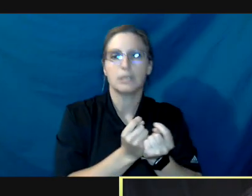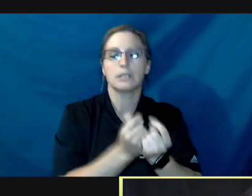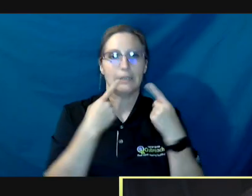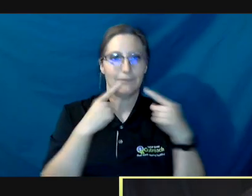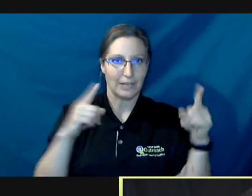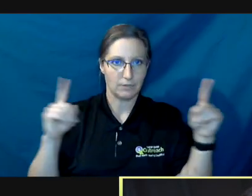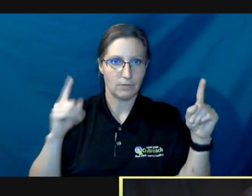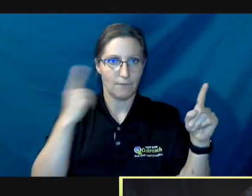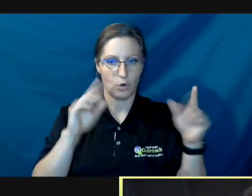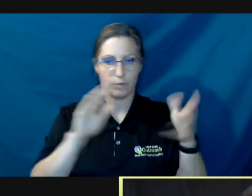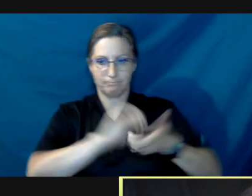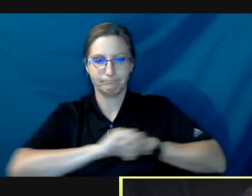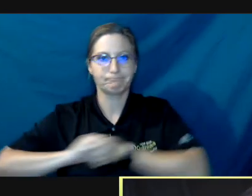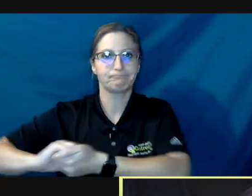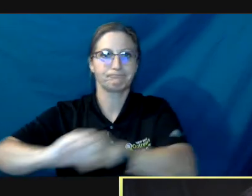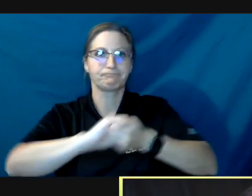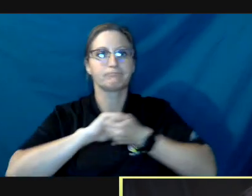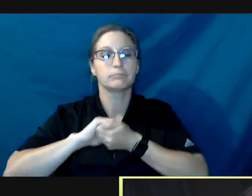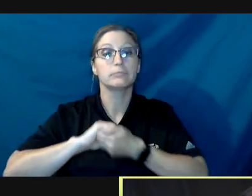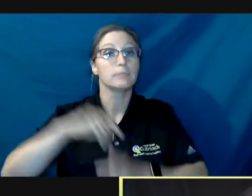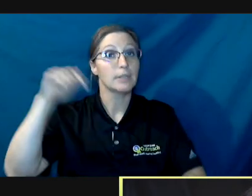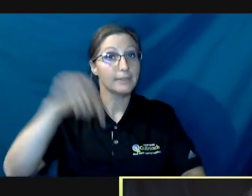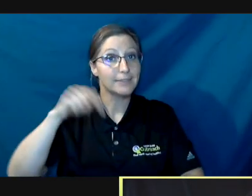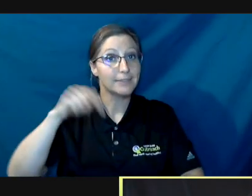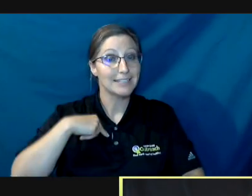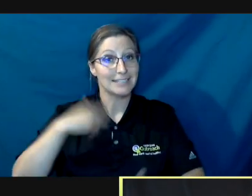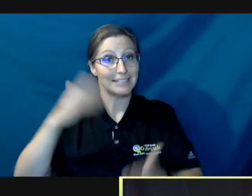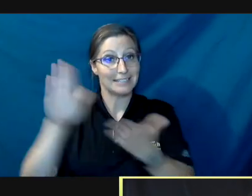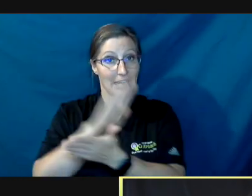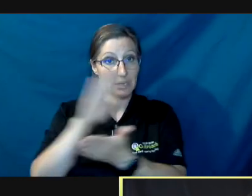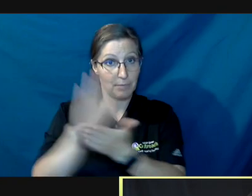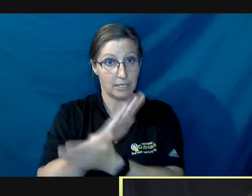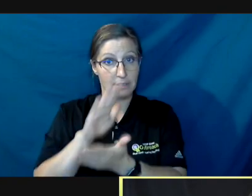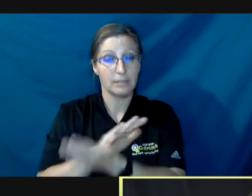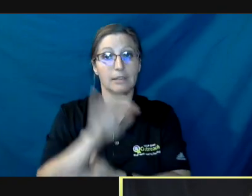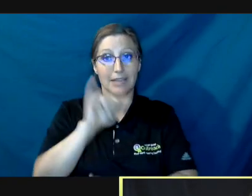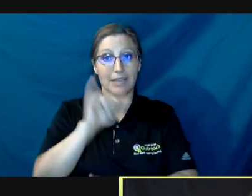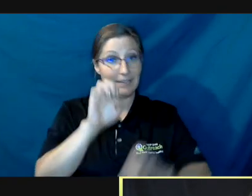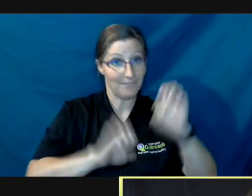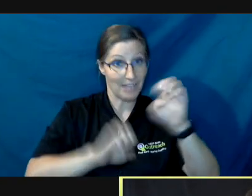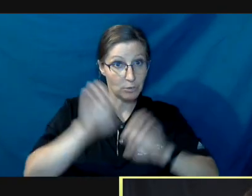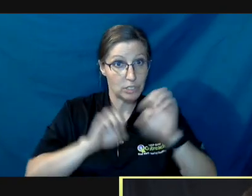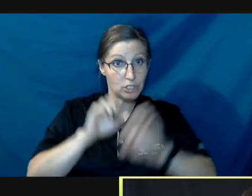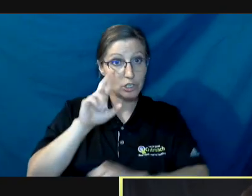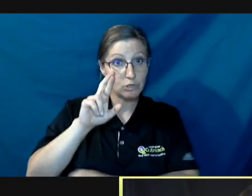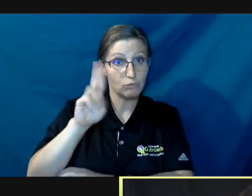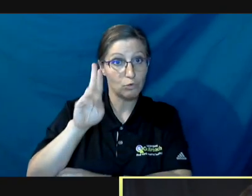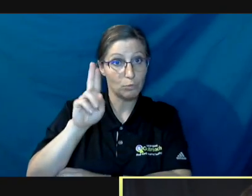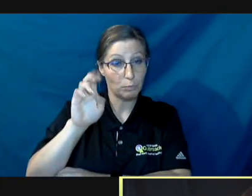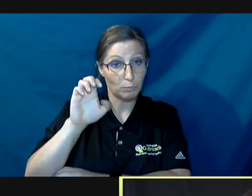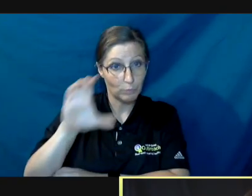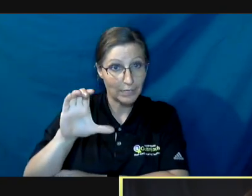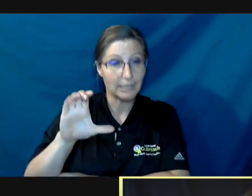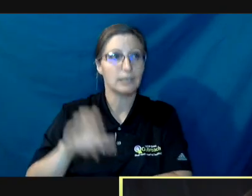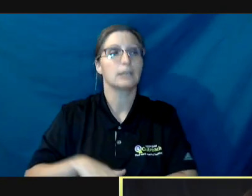as a team working collaboratively. This document- the evaluation rubric and the role of the interpreter